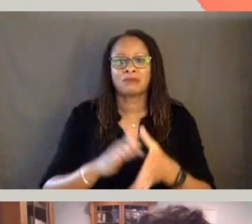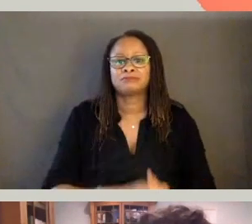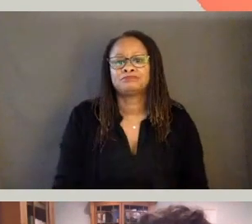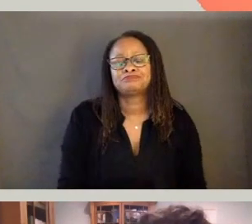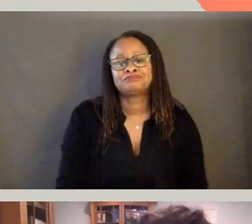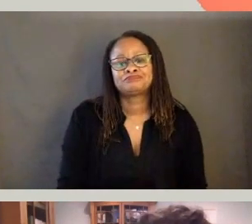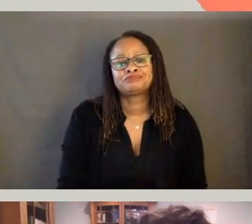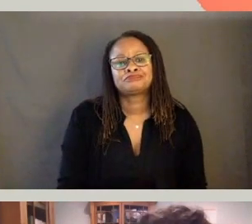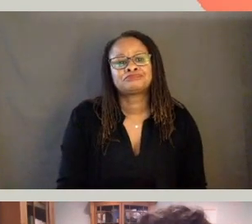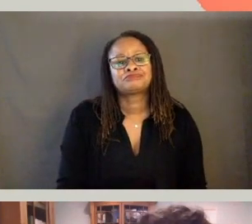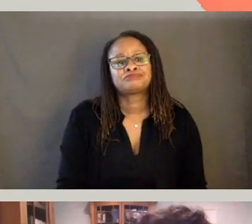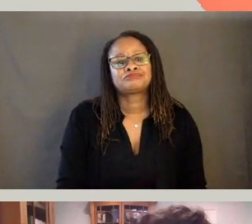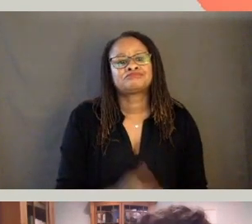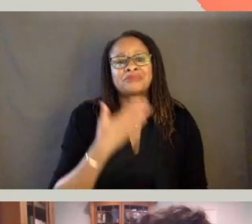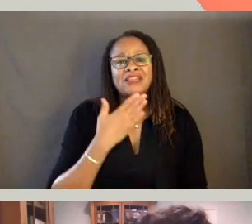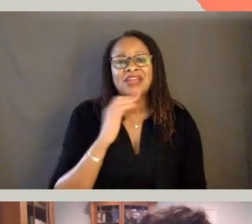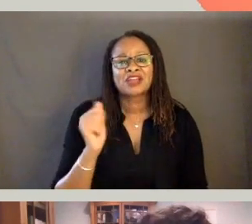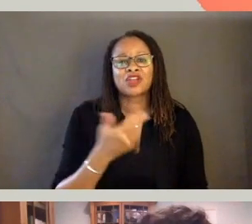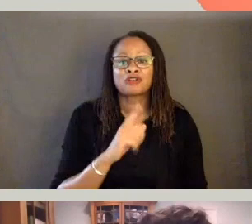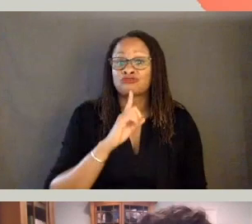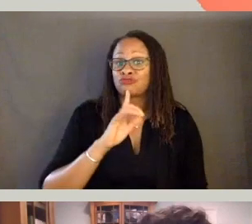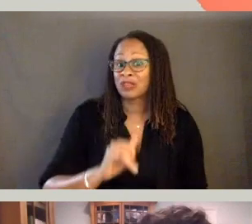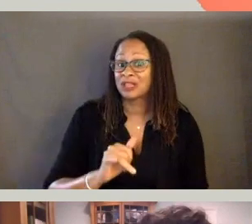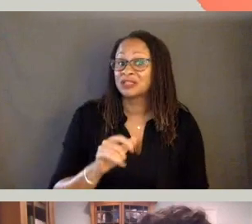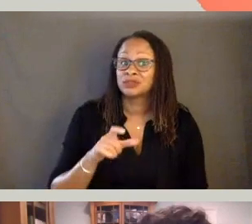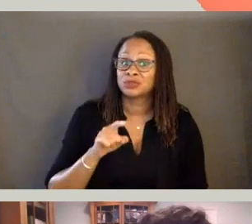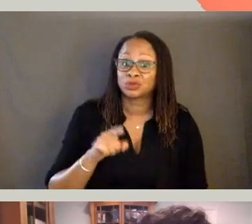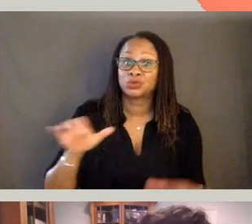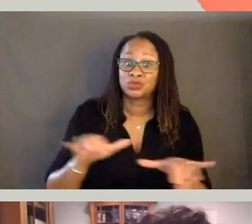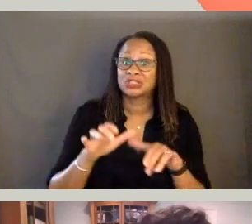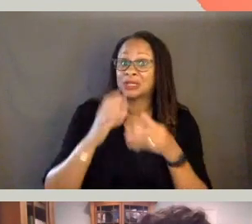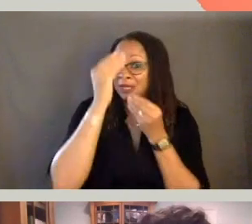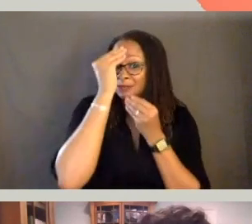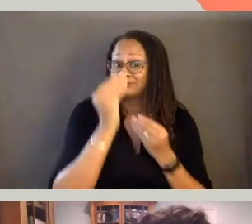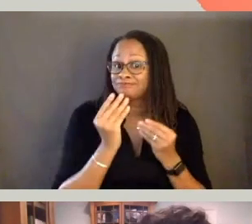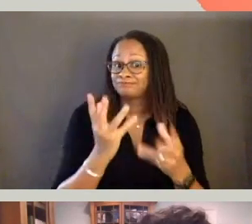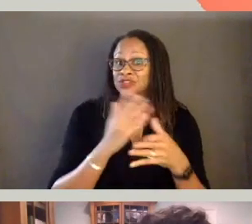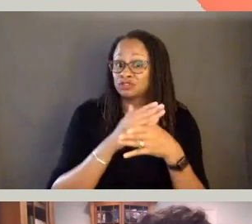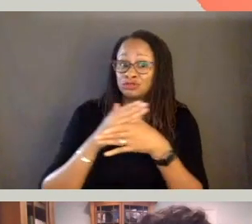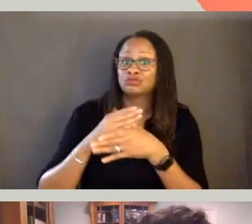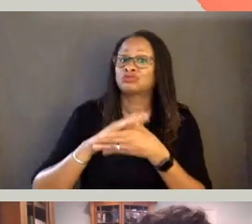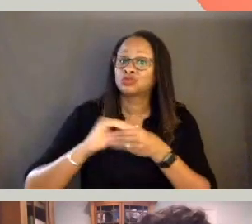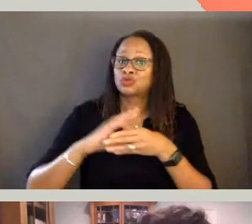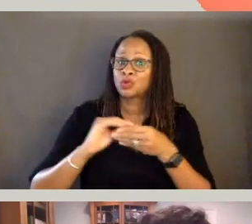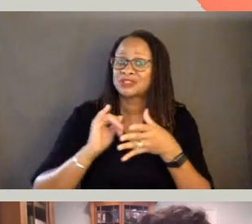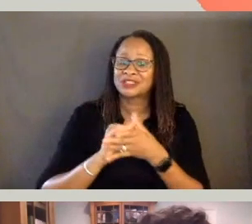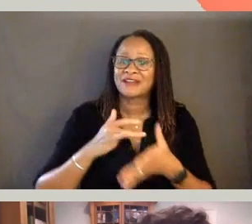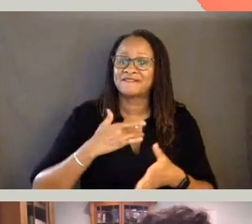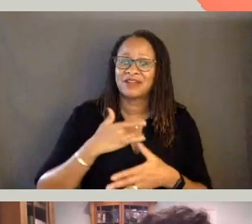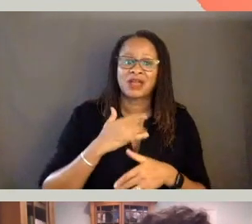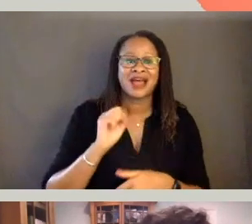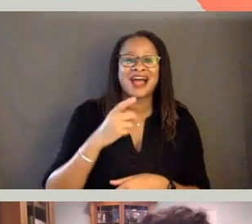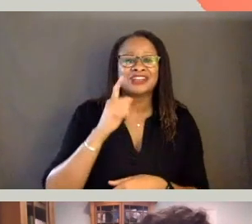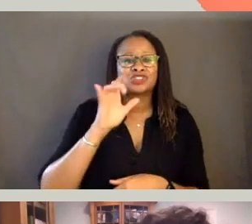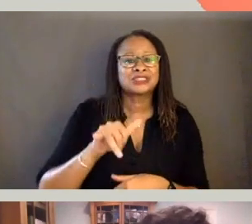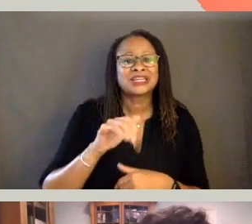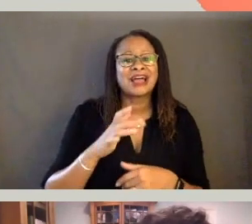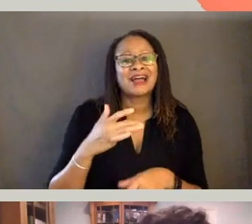Thank you all, you really did tell stories that felt like us. And like Ashley think about Chicago going hard